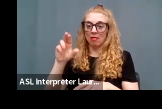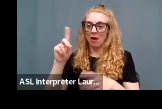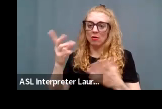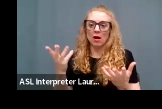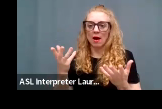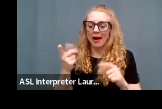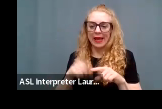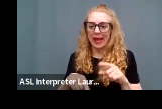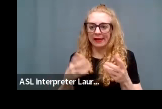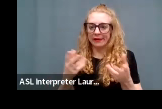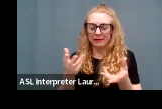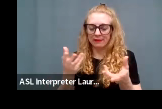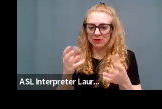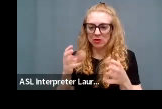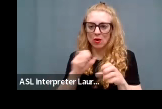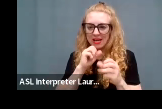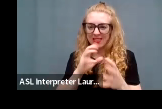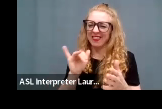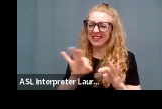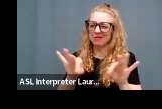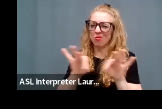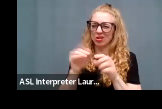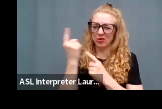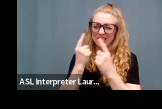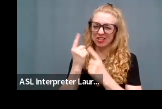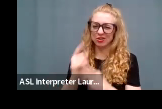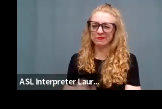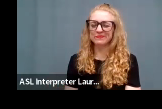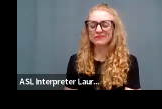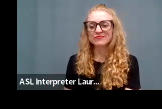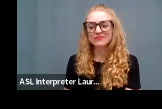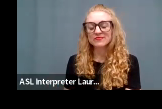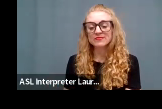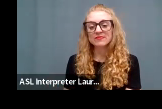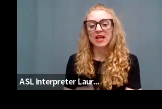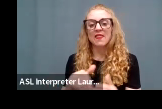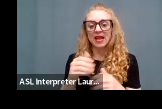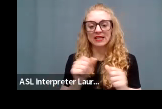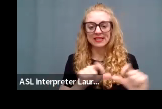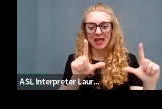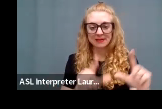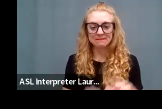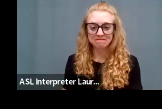important uh thing to think about let's go to the next slide please and let me know when we're there